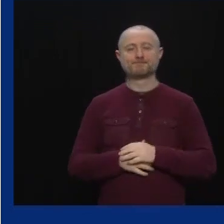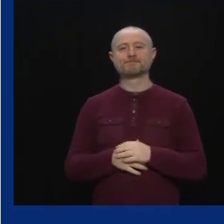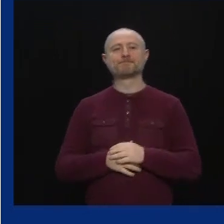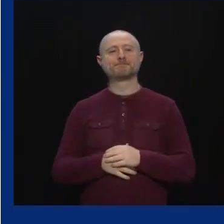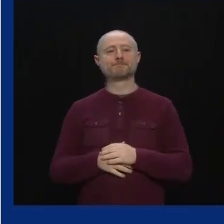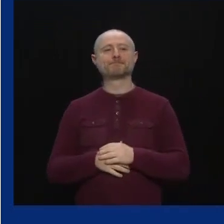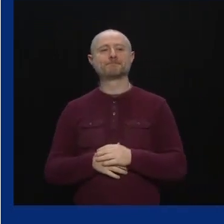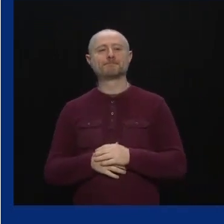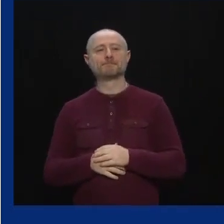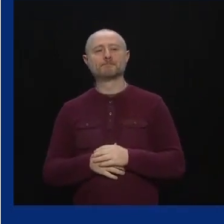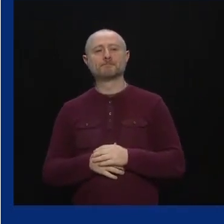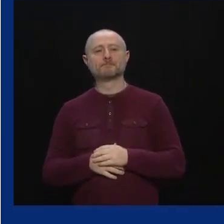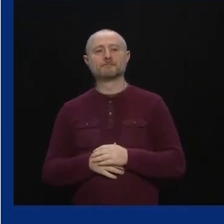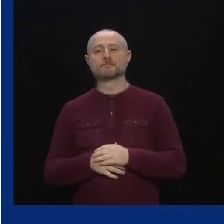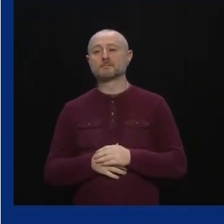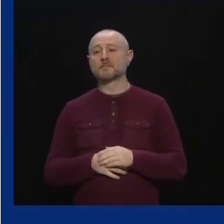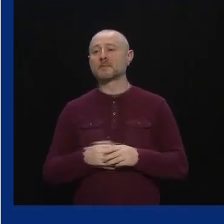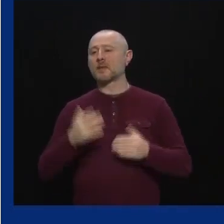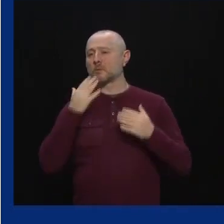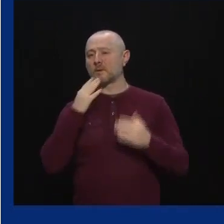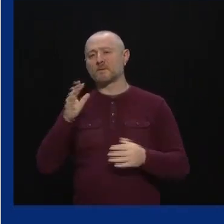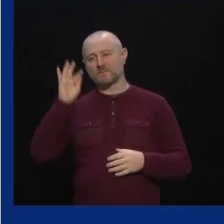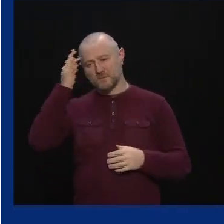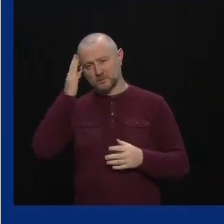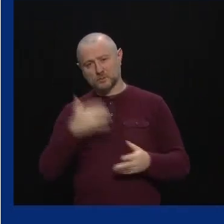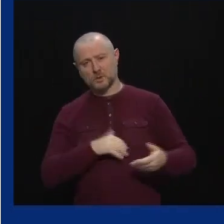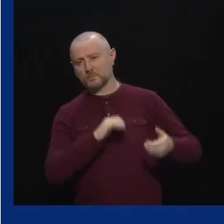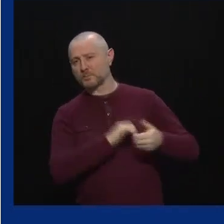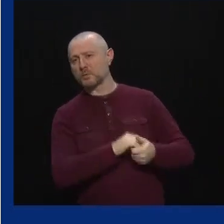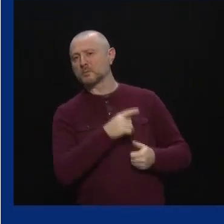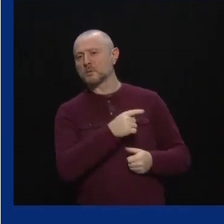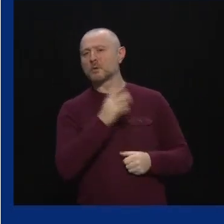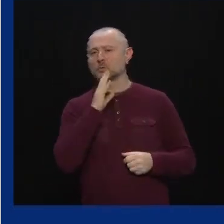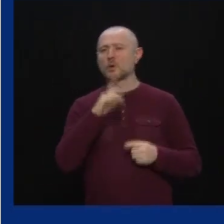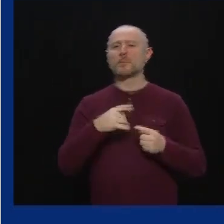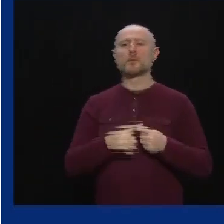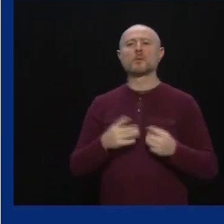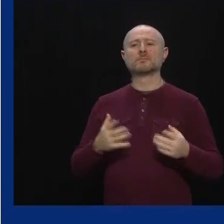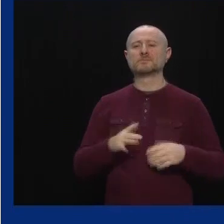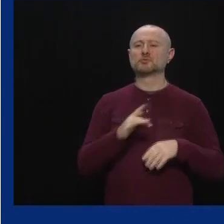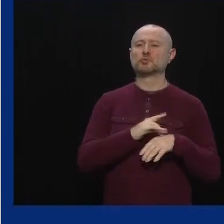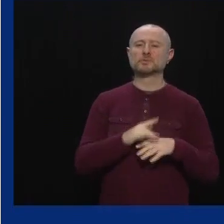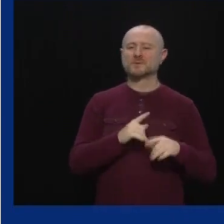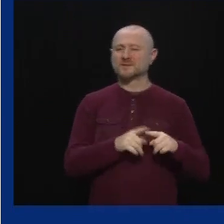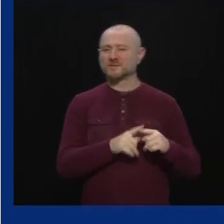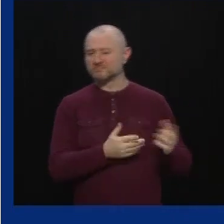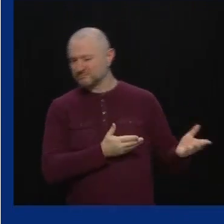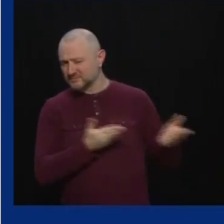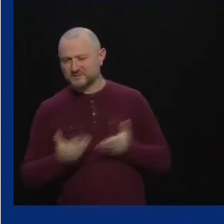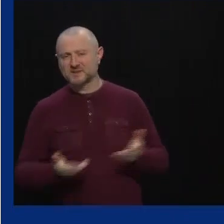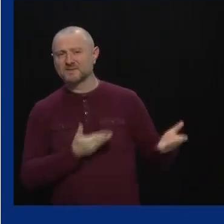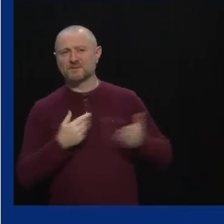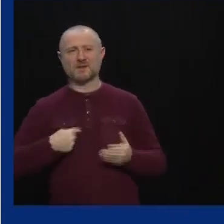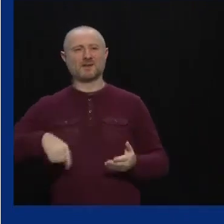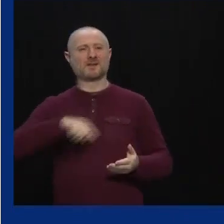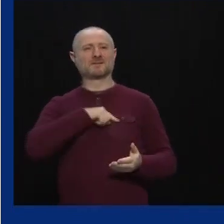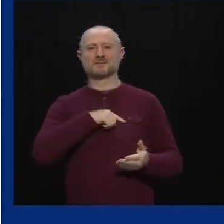THERE'S GOING TO COME A TIME I DON'T HAVE TO DO THAT. I KNOW, MA'AM. CAN'T WAIT. LOOKING FORWARD TO THAT TIME. THANK YOU.